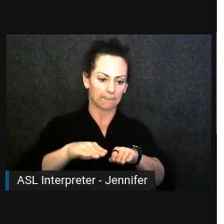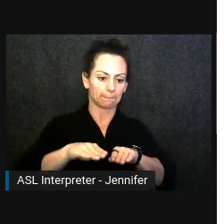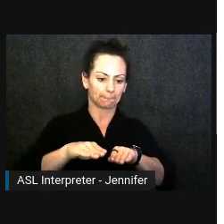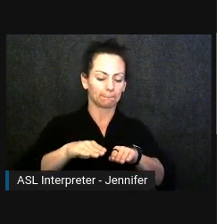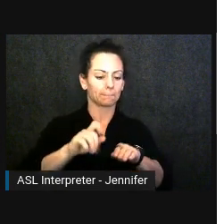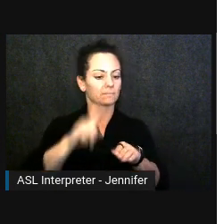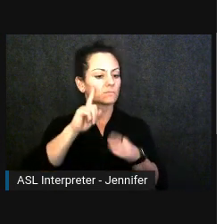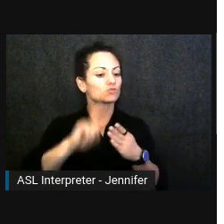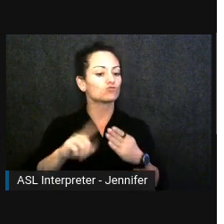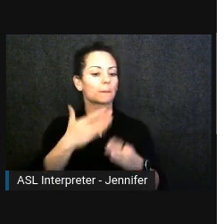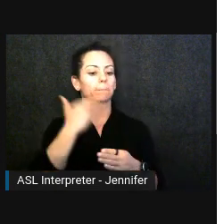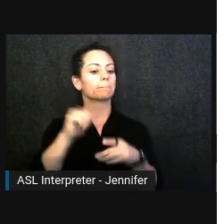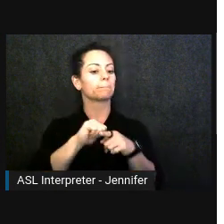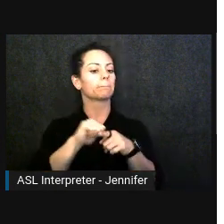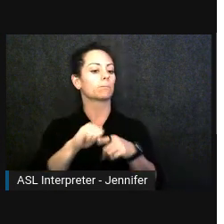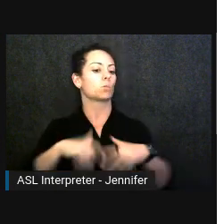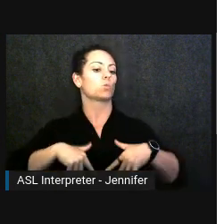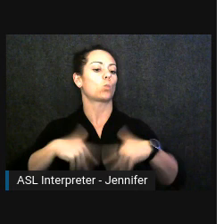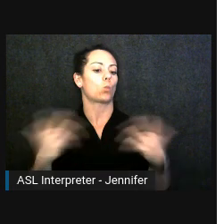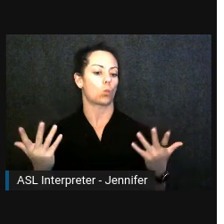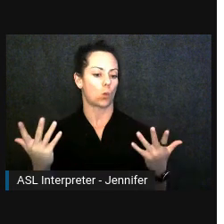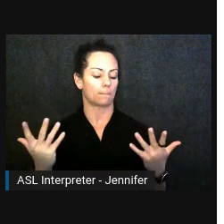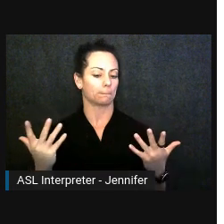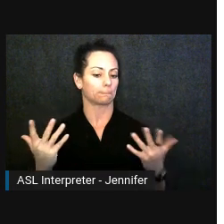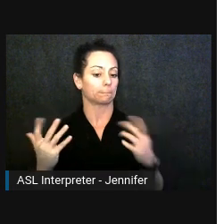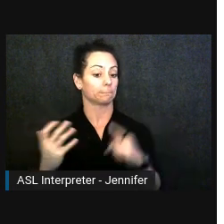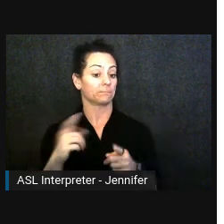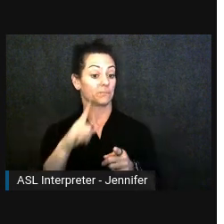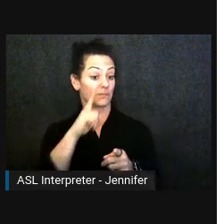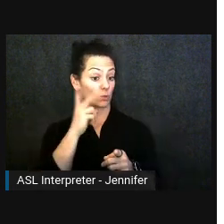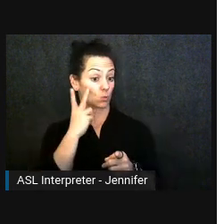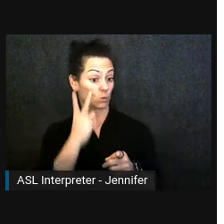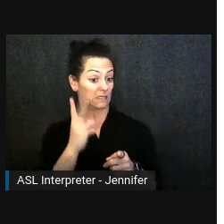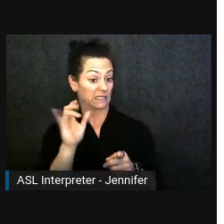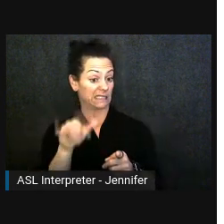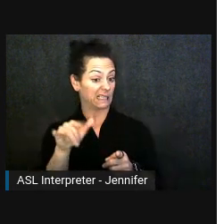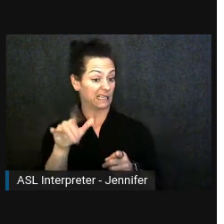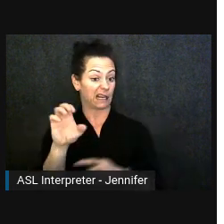So, one way to see whether that cloud provider is looking